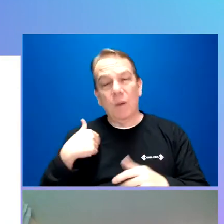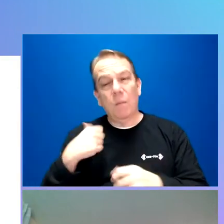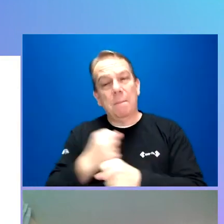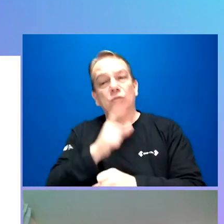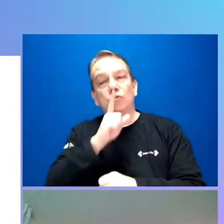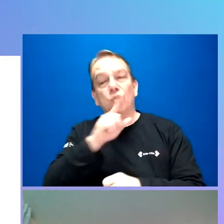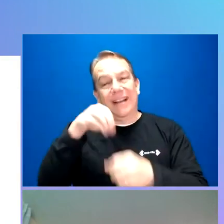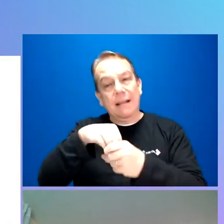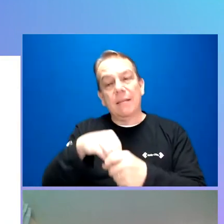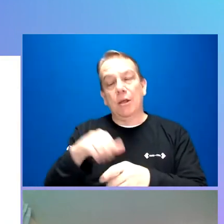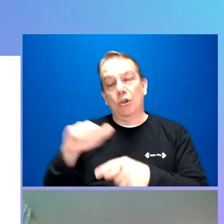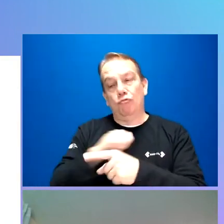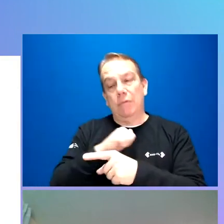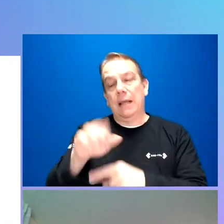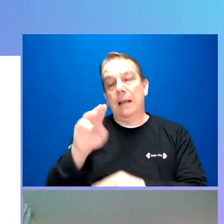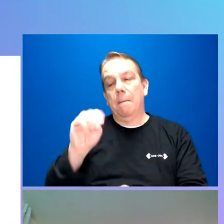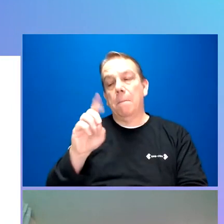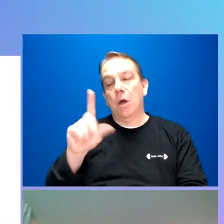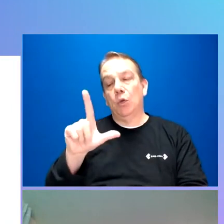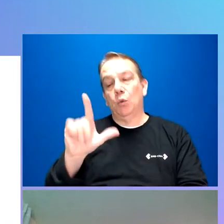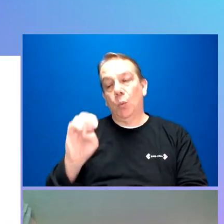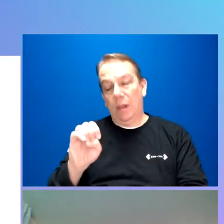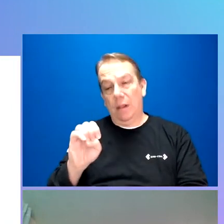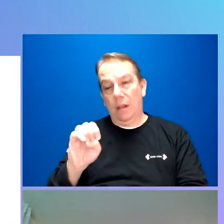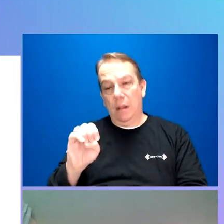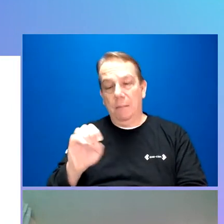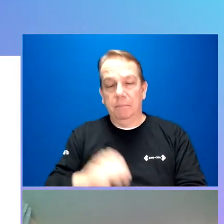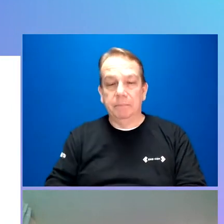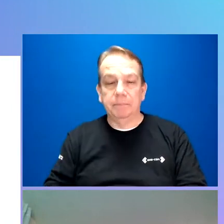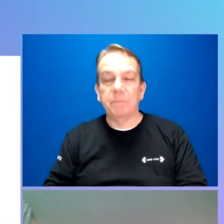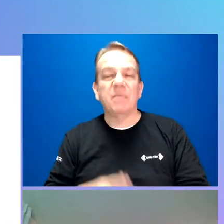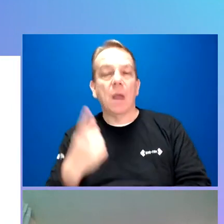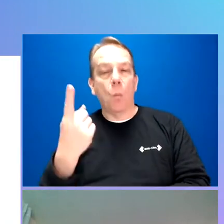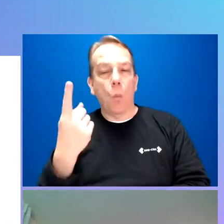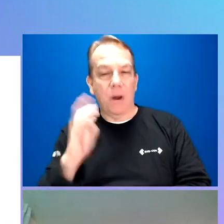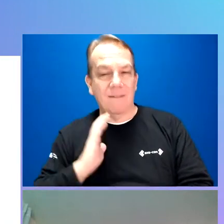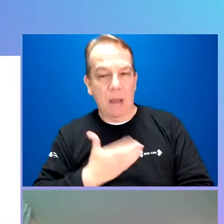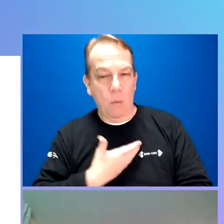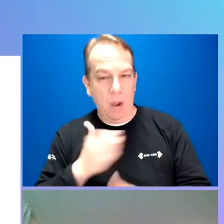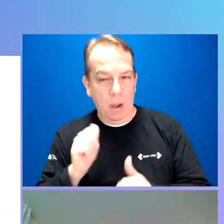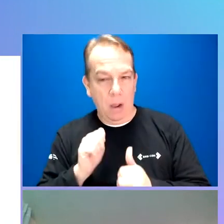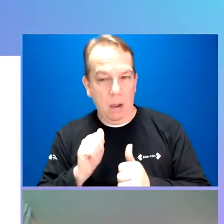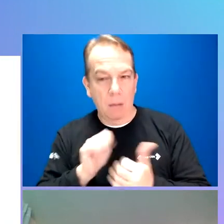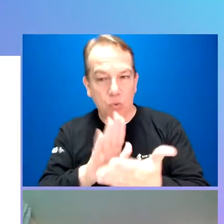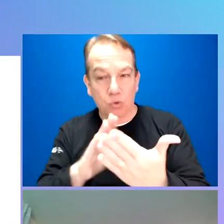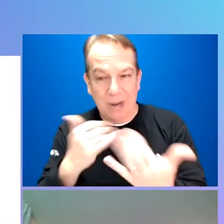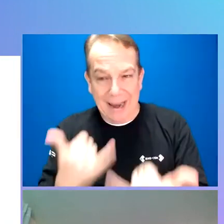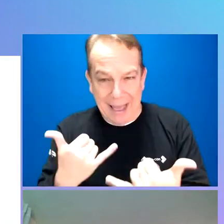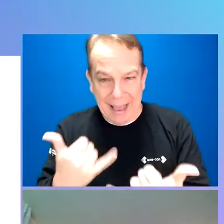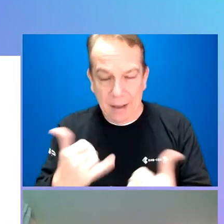is one approach that we adopted now. So, uh, I'm just walking